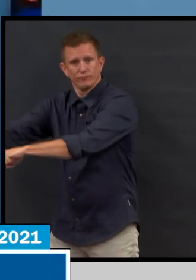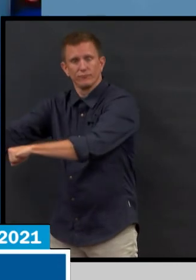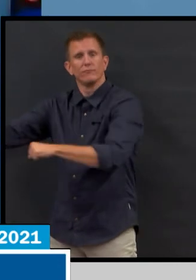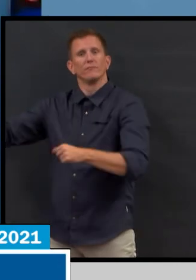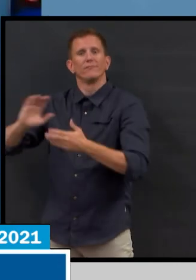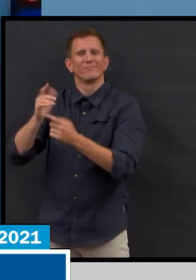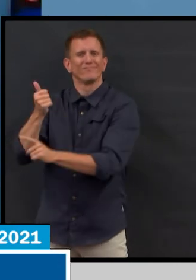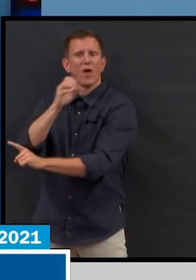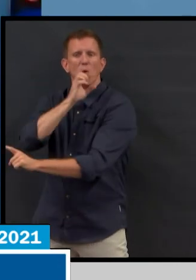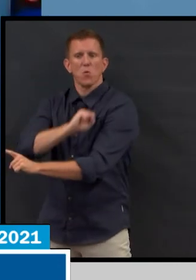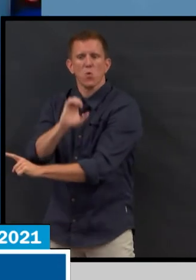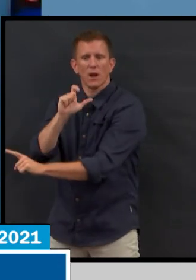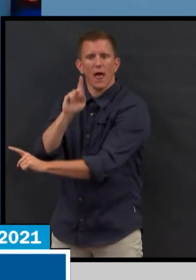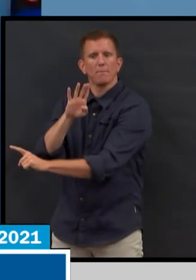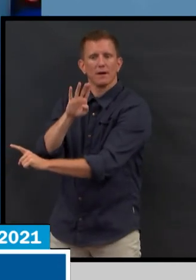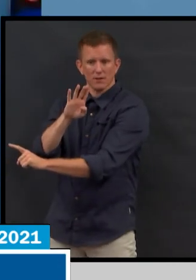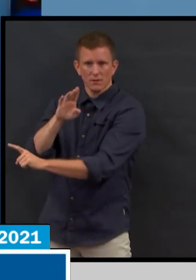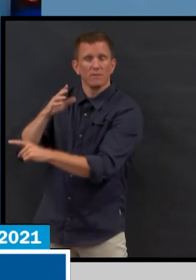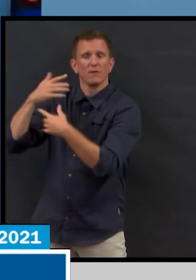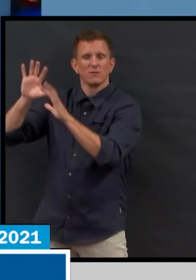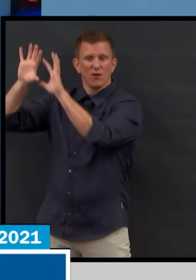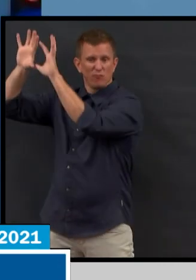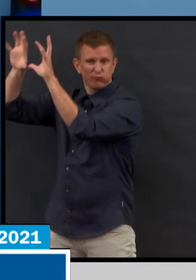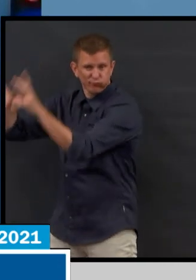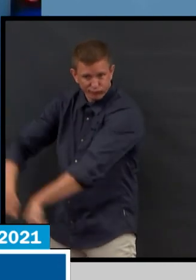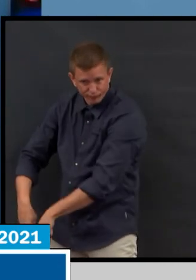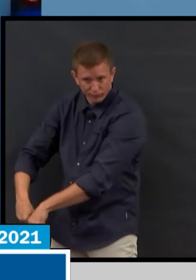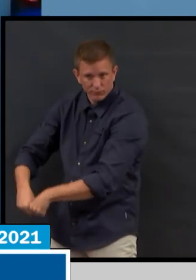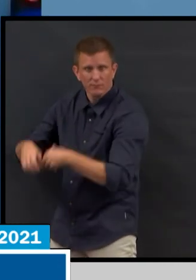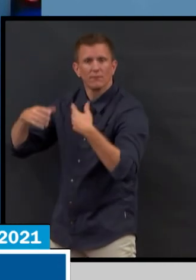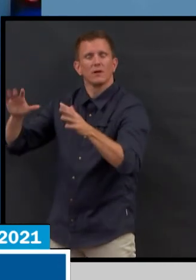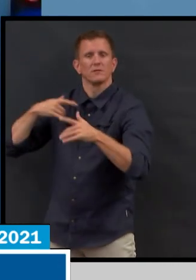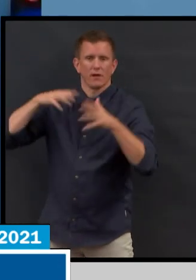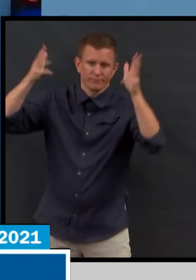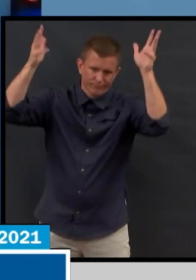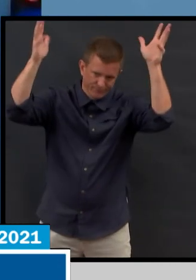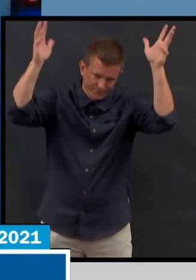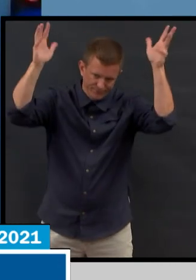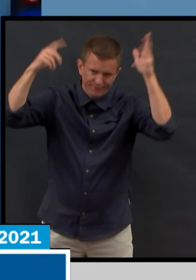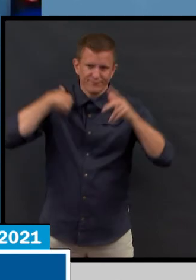that and what's going to become of that former site early childhood education on the first floor